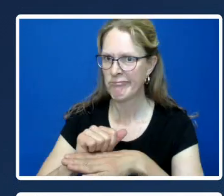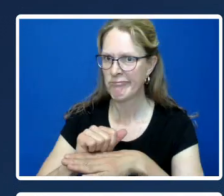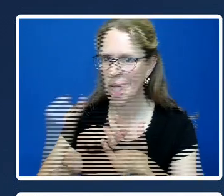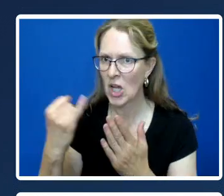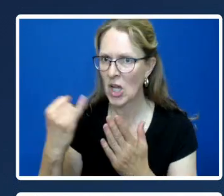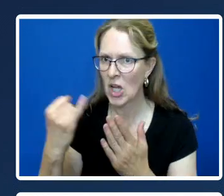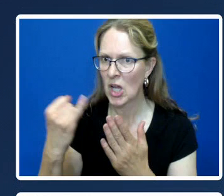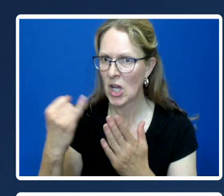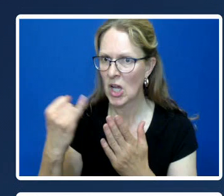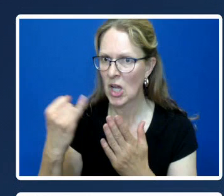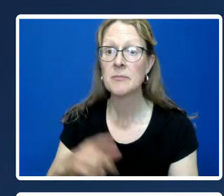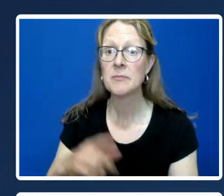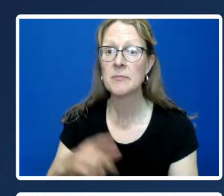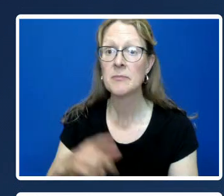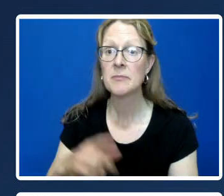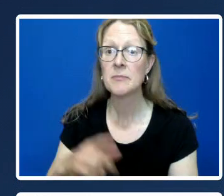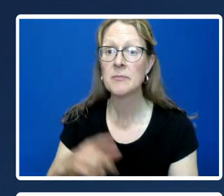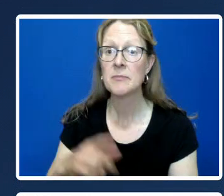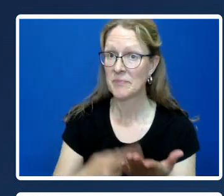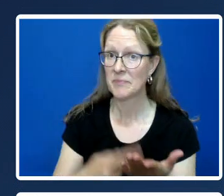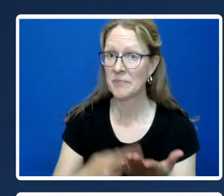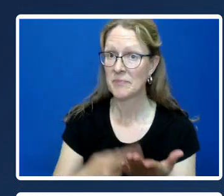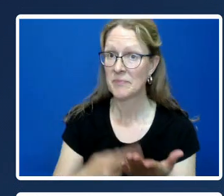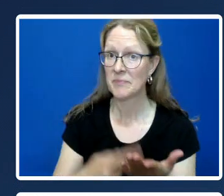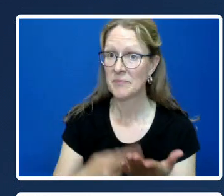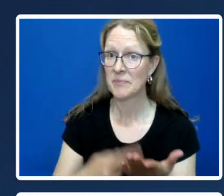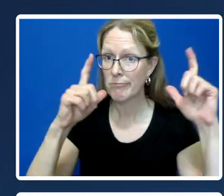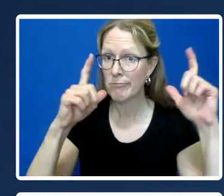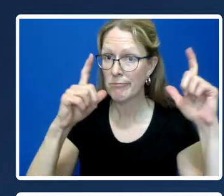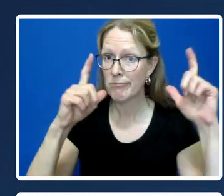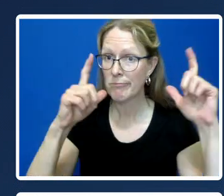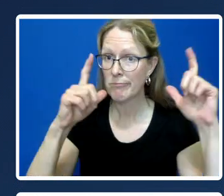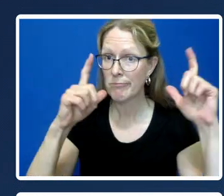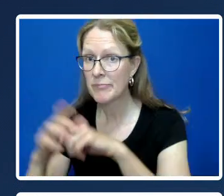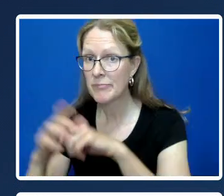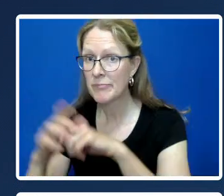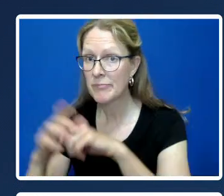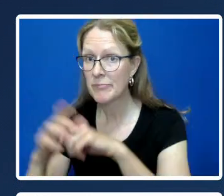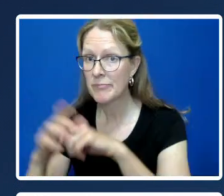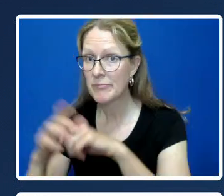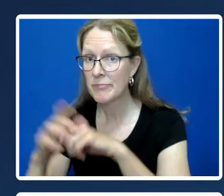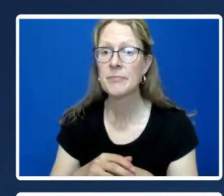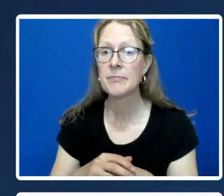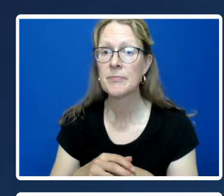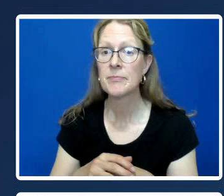And so, I brought on Daryl Todd to teach them how to take photos.